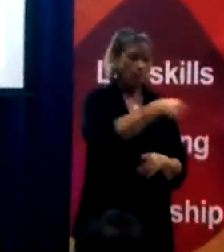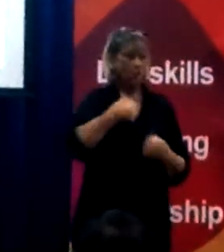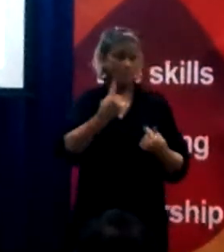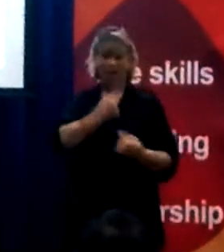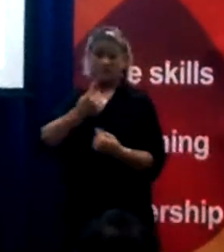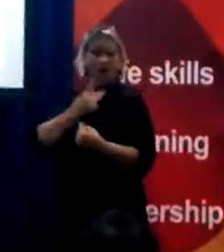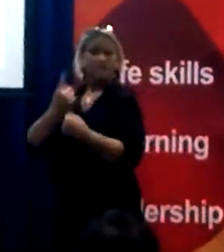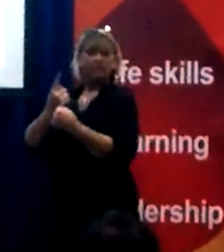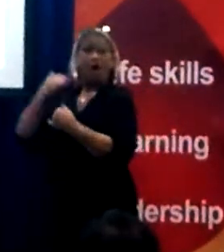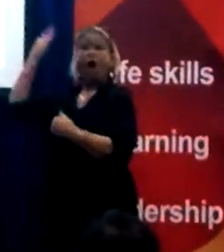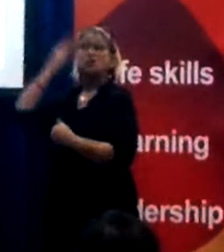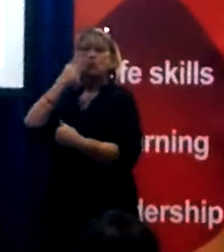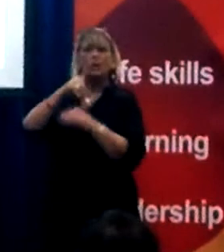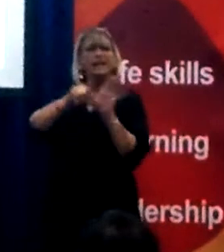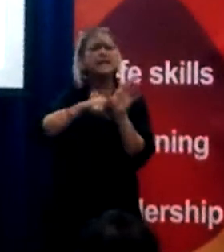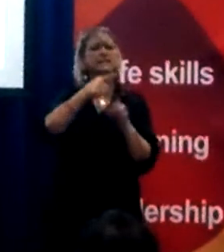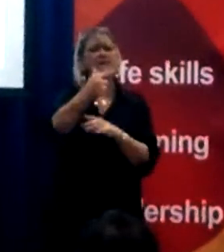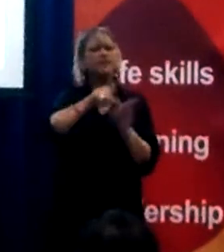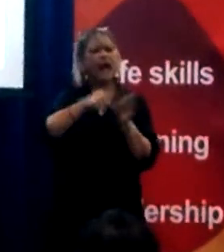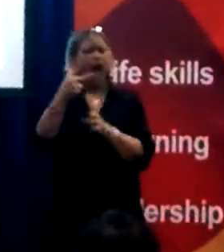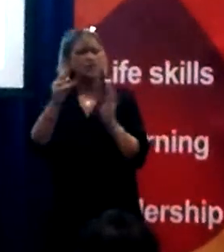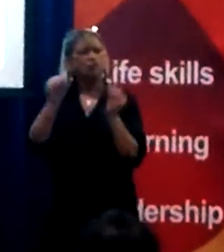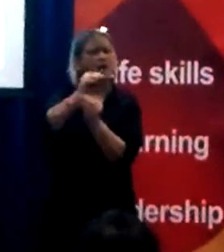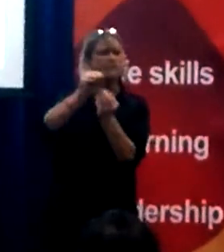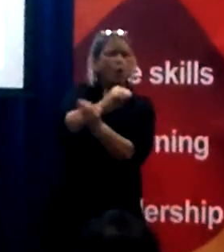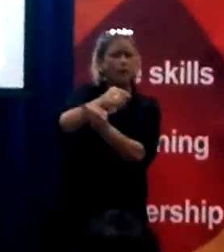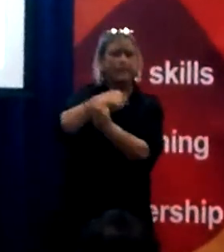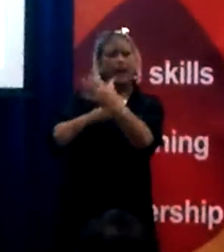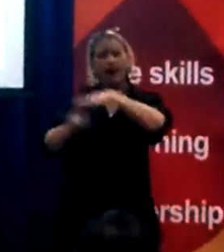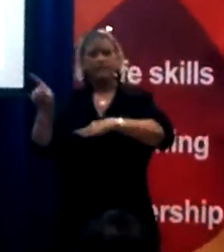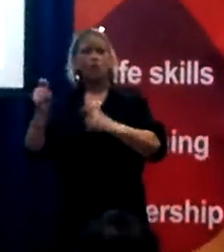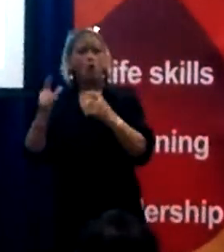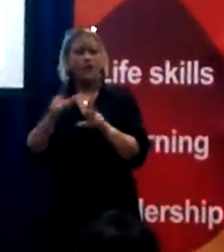This was the Year 8/7 transfer, and I left in the end of Year 6, when everybody else